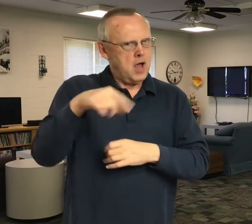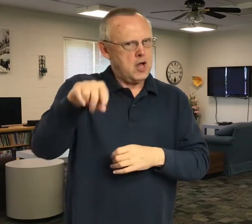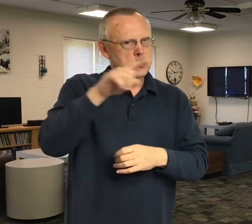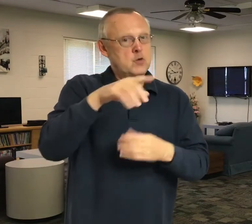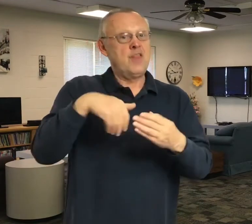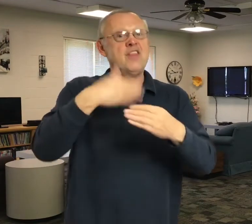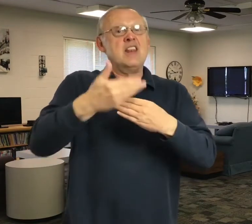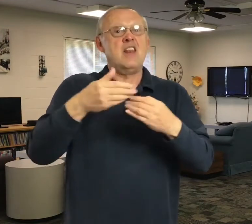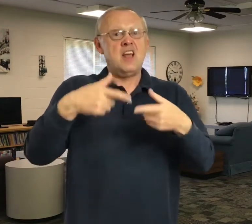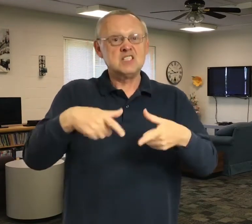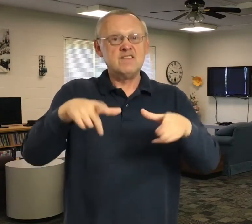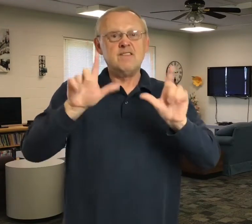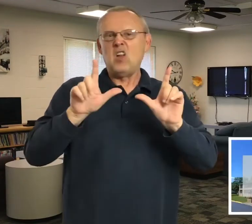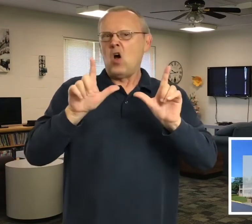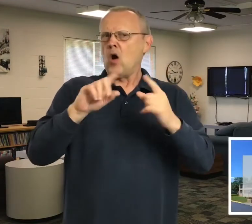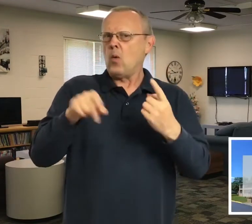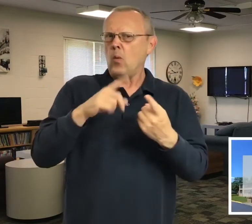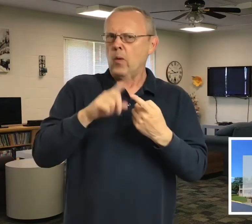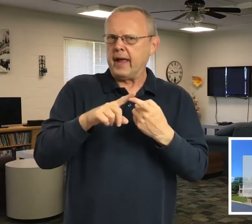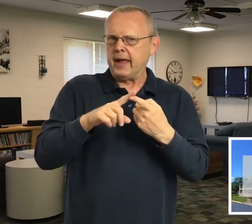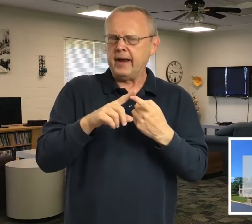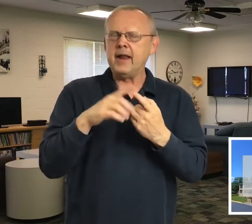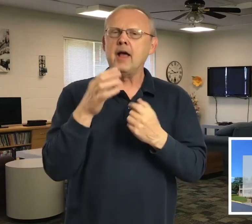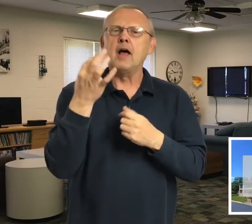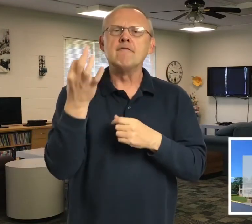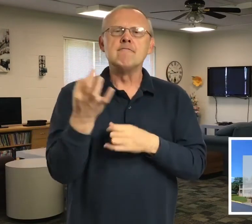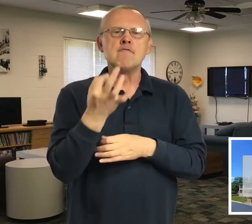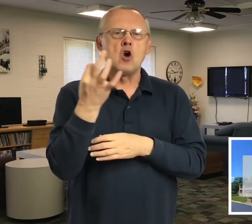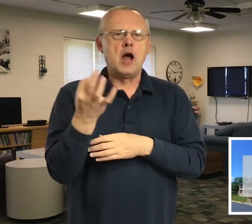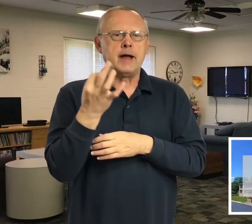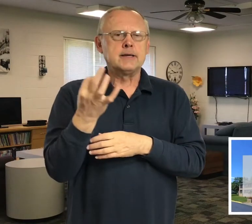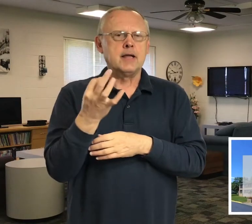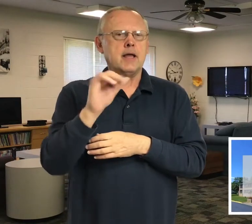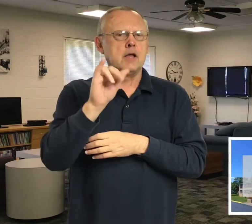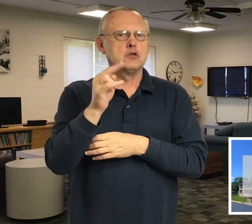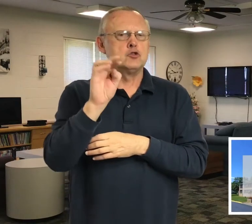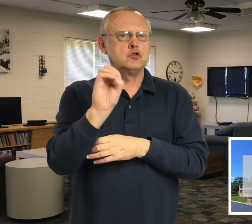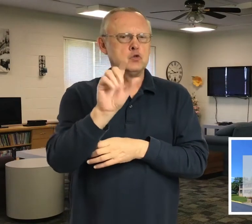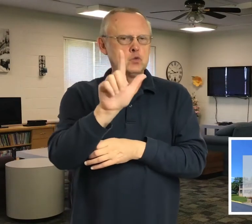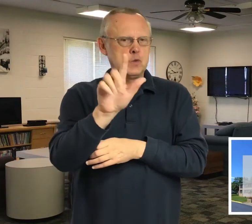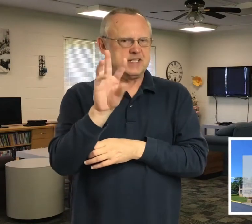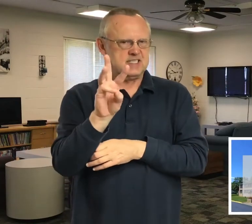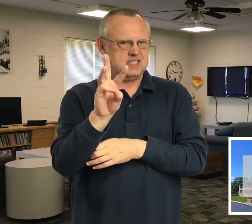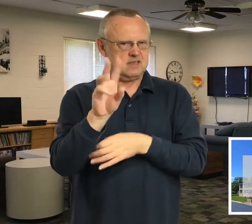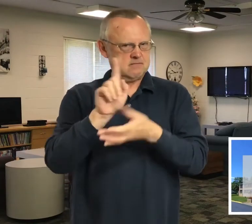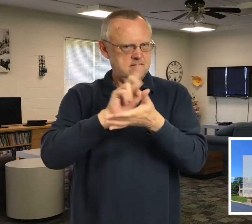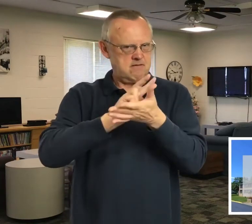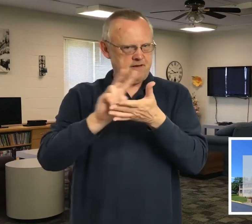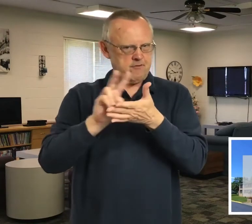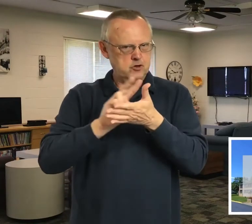Our next Vlog will be Friday, June 26th in two weeks.